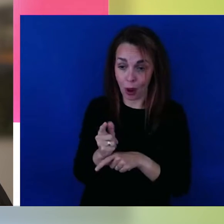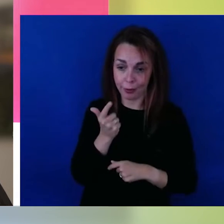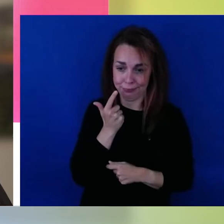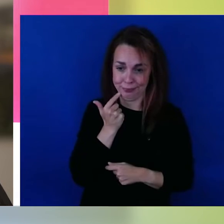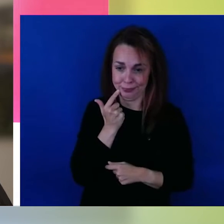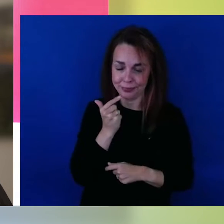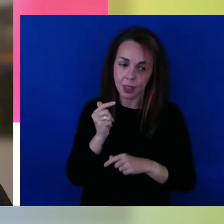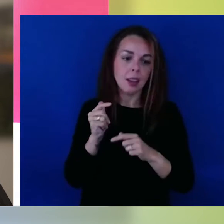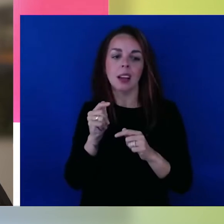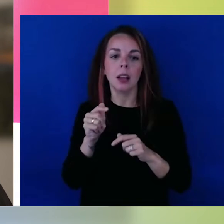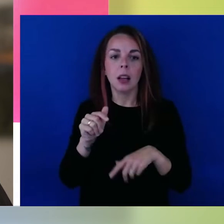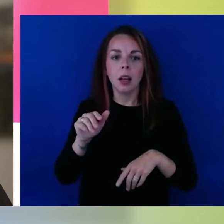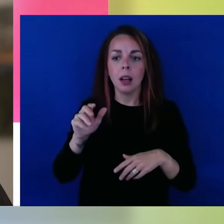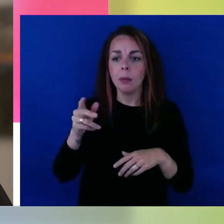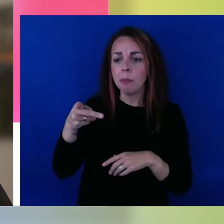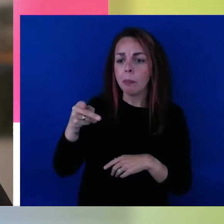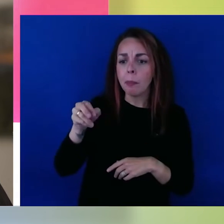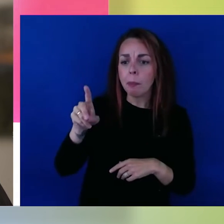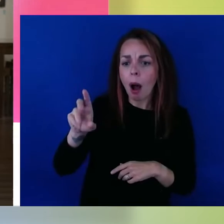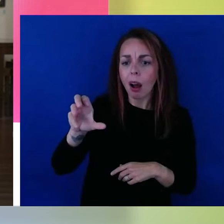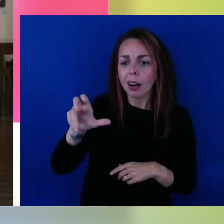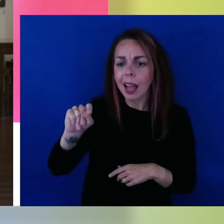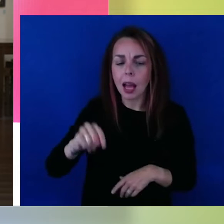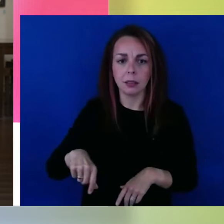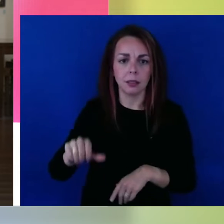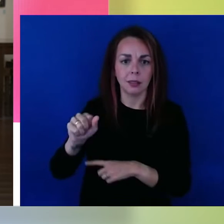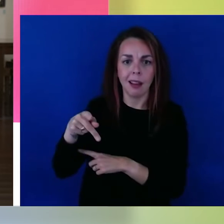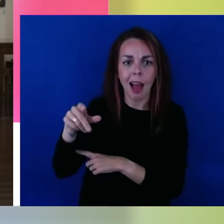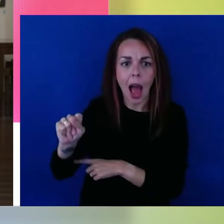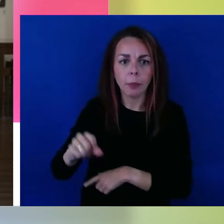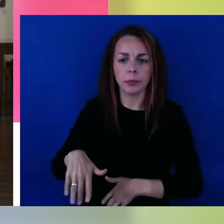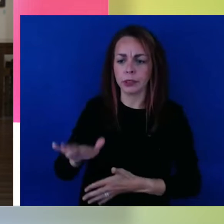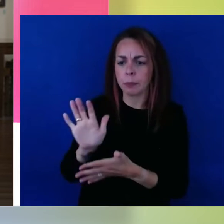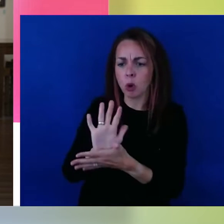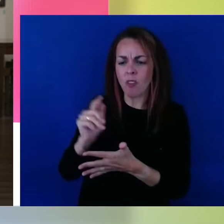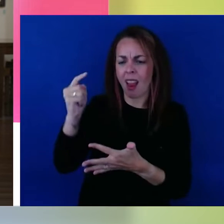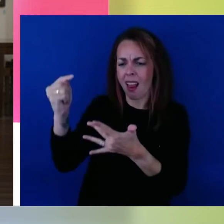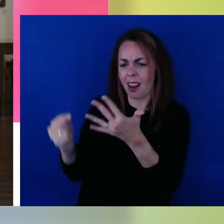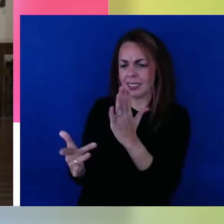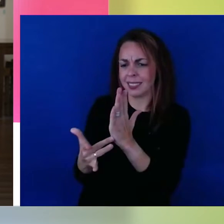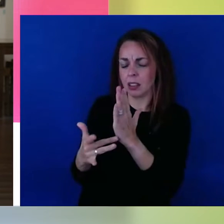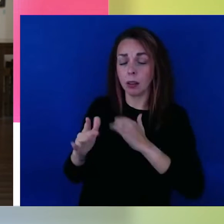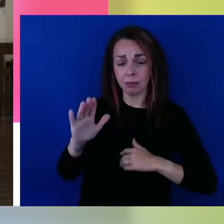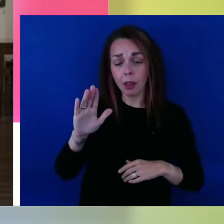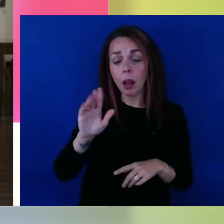podcasts, apps, movie time. But let's get real, it's frustrating.